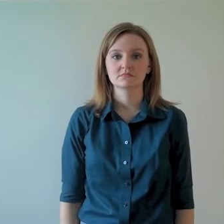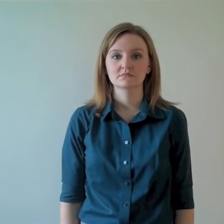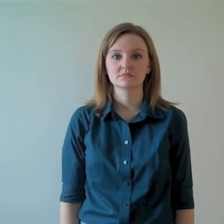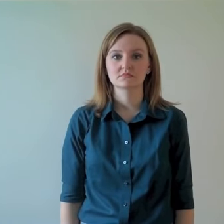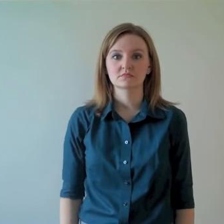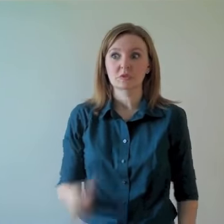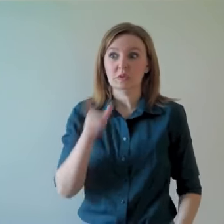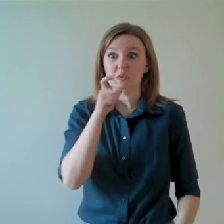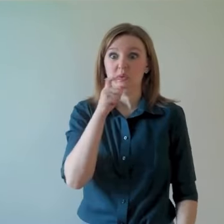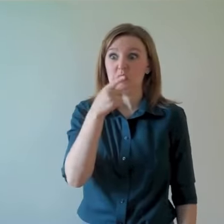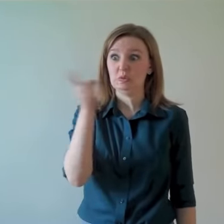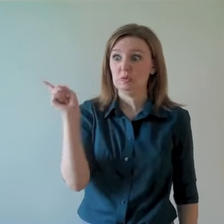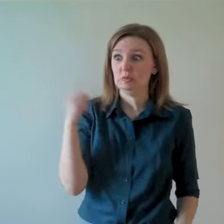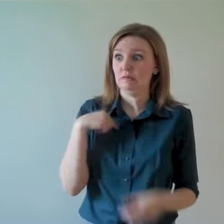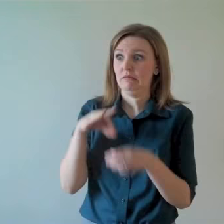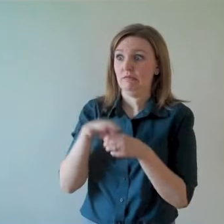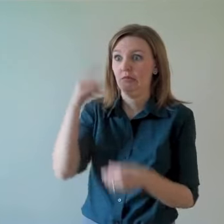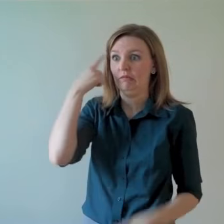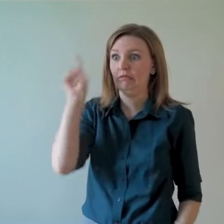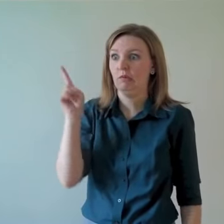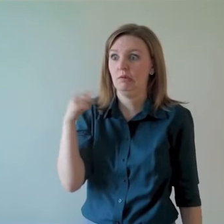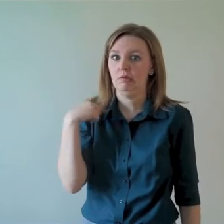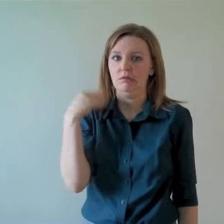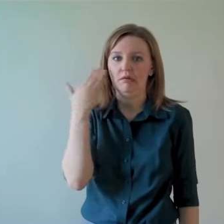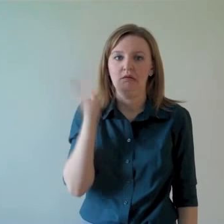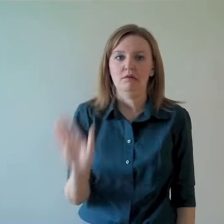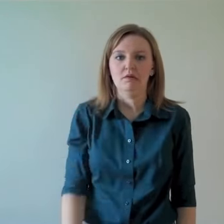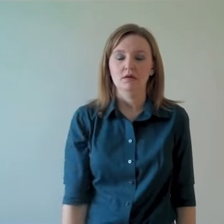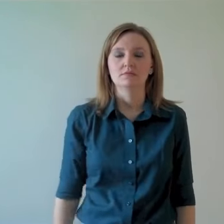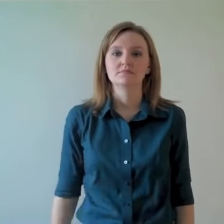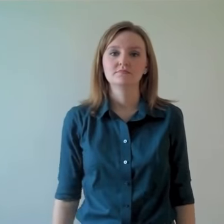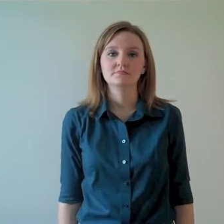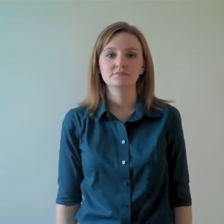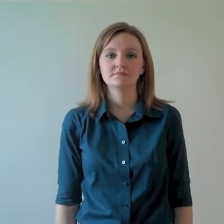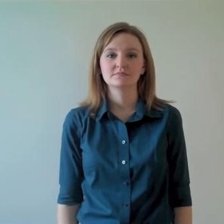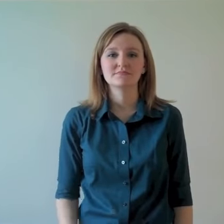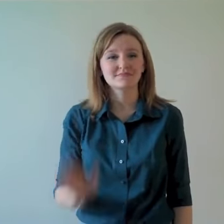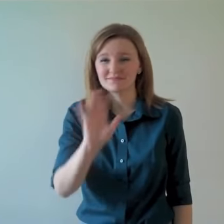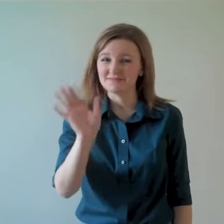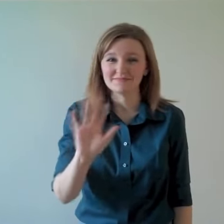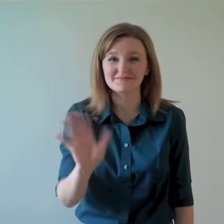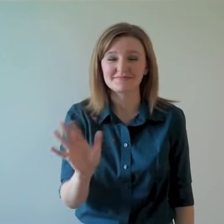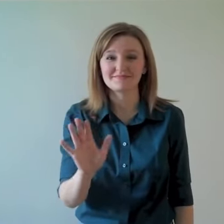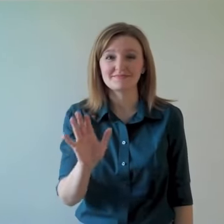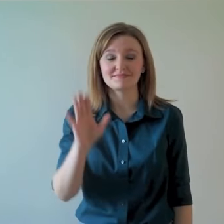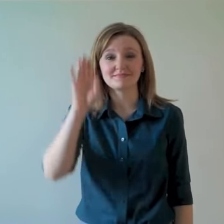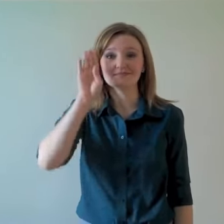There are so many candidates - I don't know who to vote for... No!